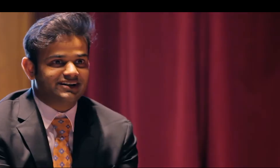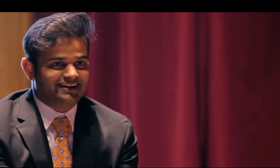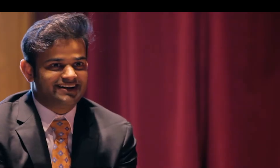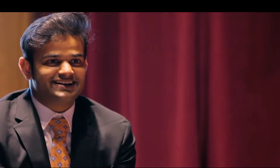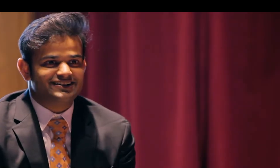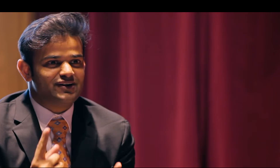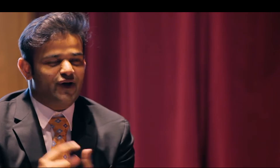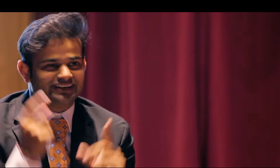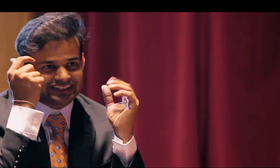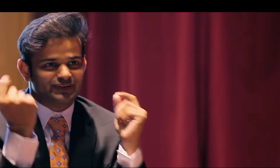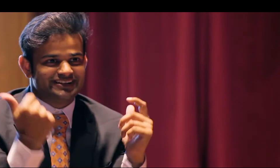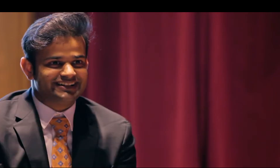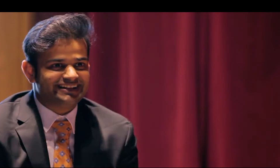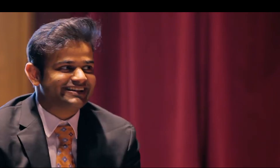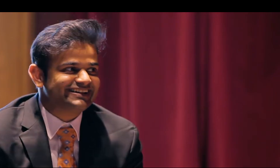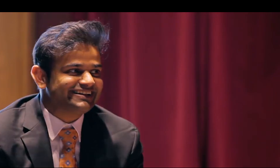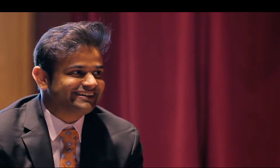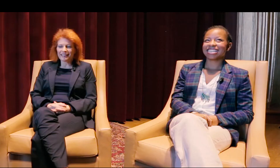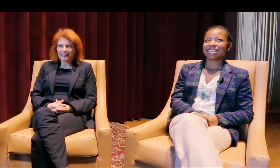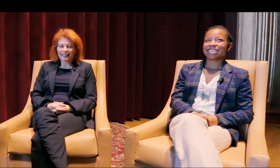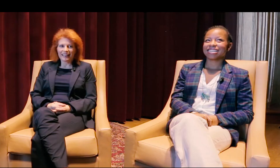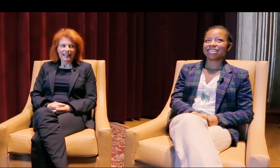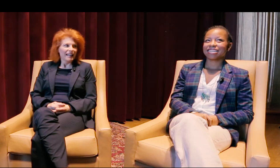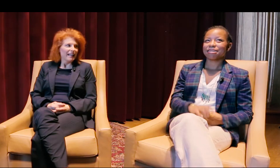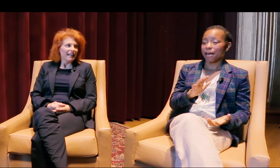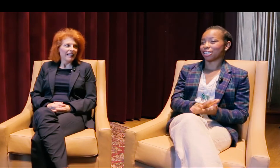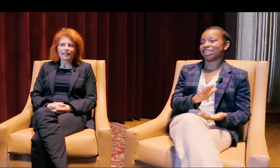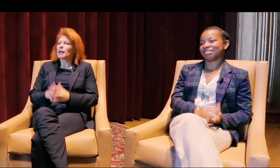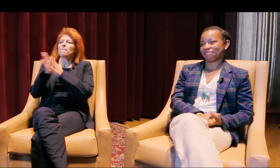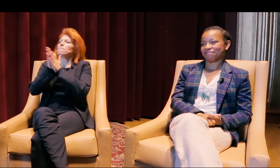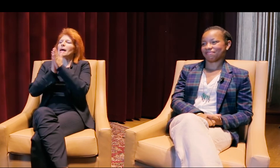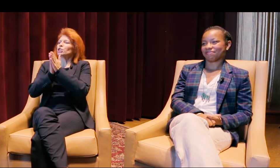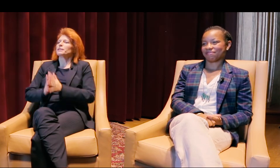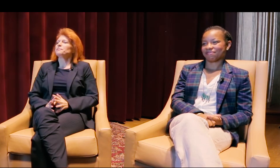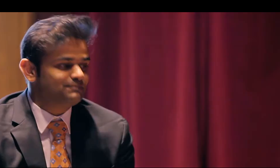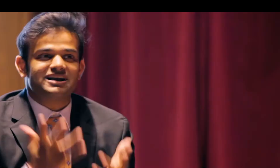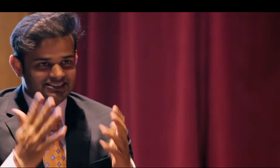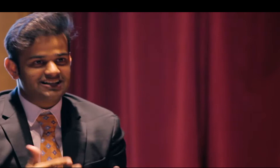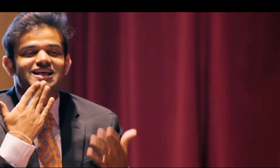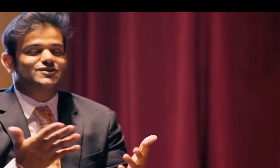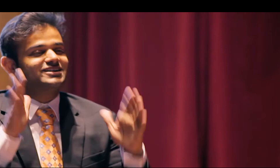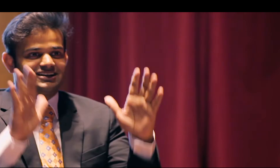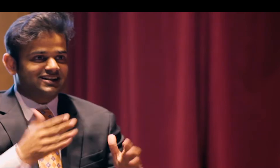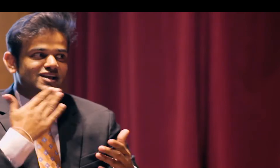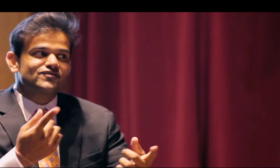Ten seconds left , go. Think quickly. Passionate. [Vai] Passion, wonderful.